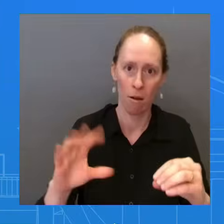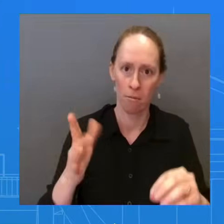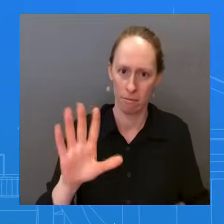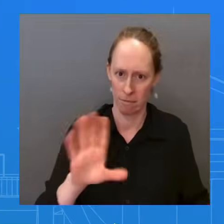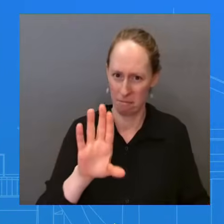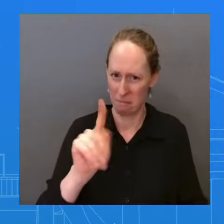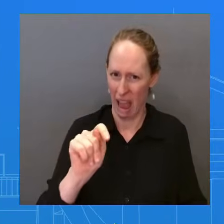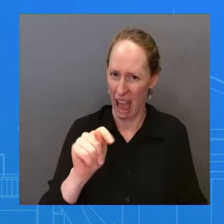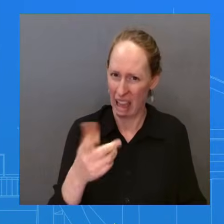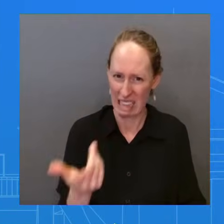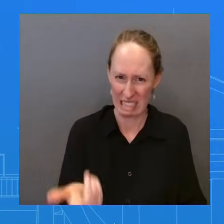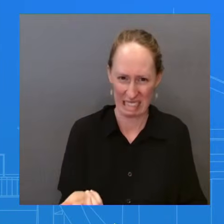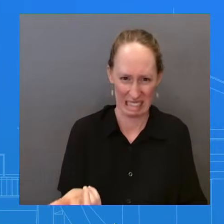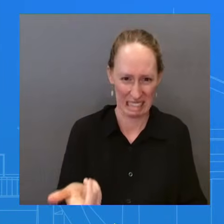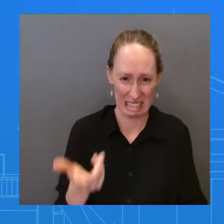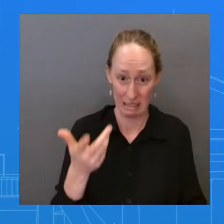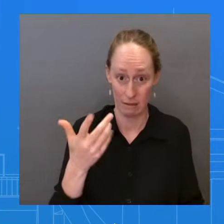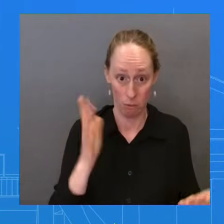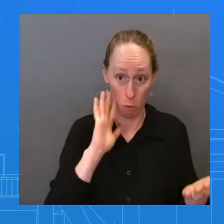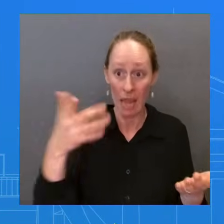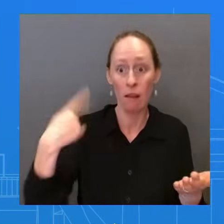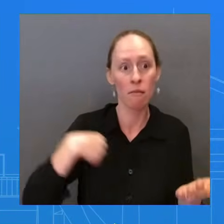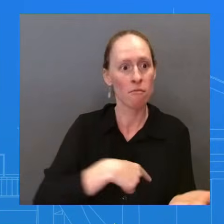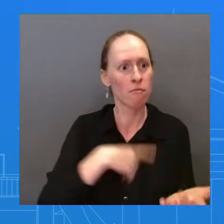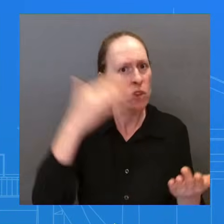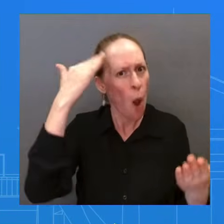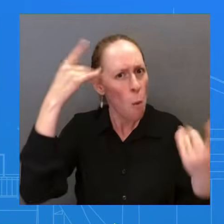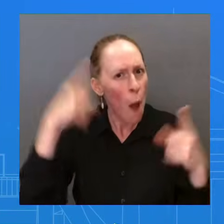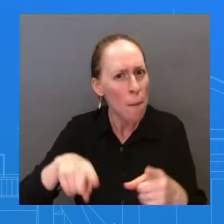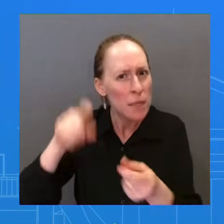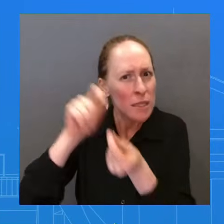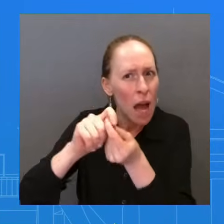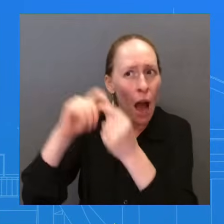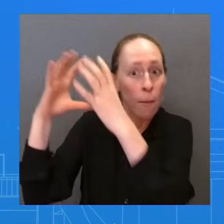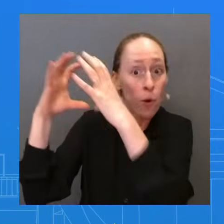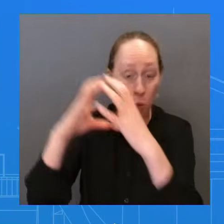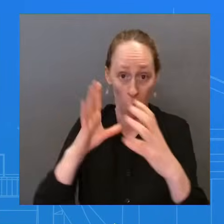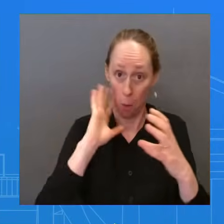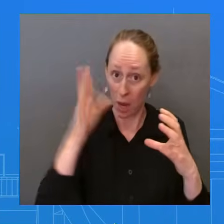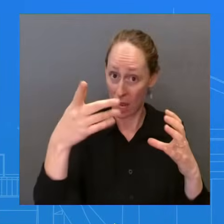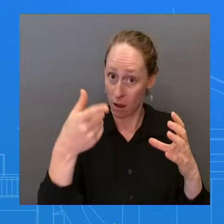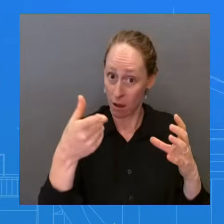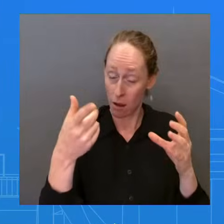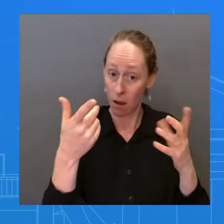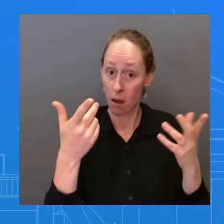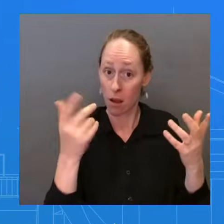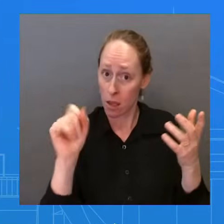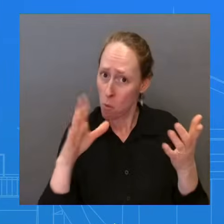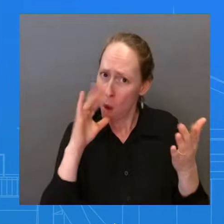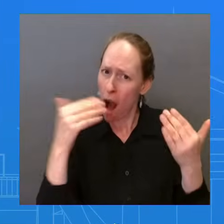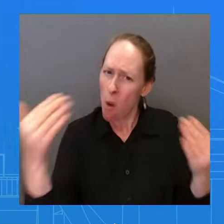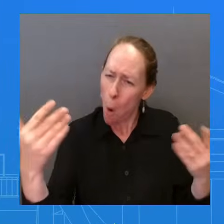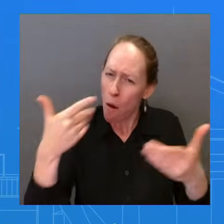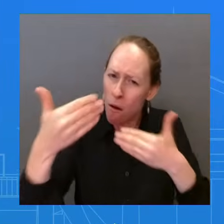Mr. Kirby: So just to be clear, there's not an investigation going on. There was forensic analysis done on the material